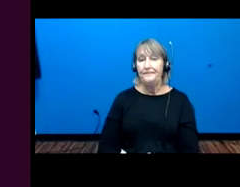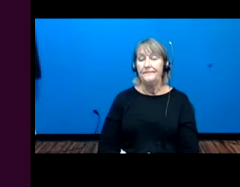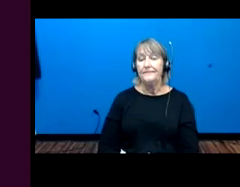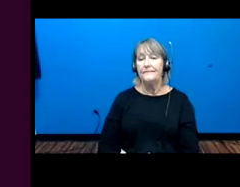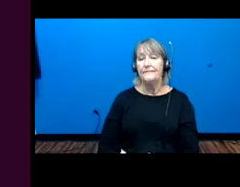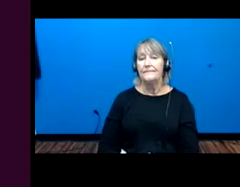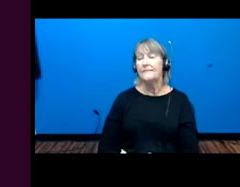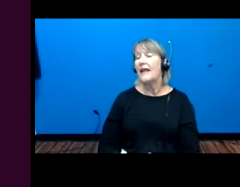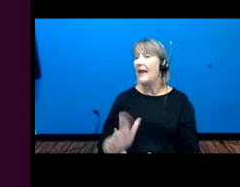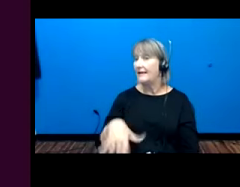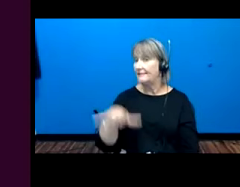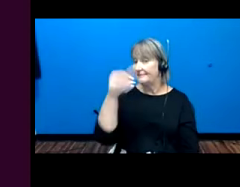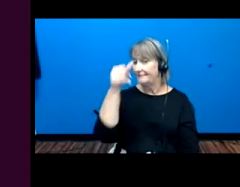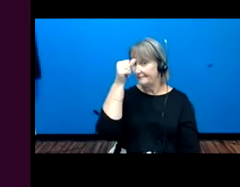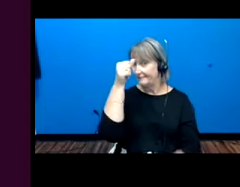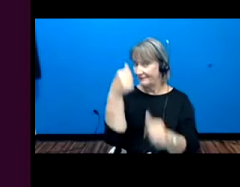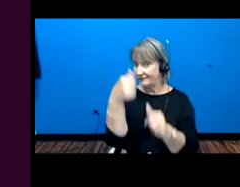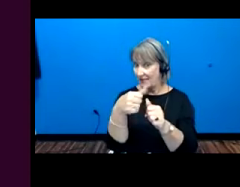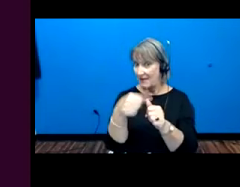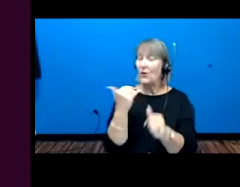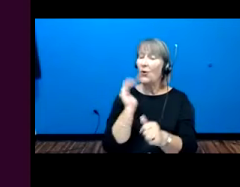that we are offering continuing education credits,